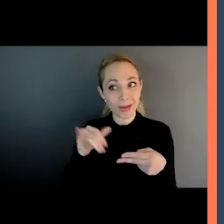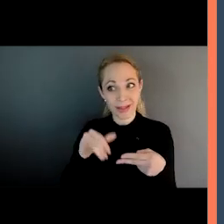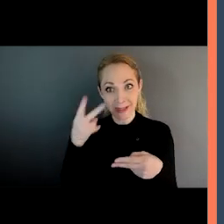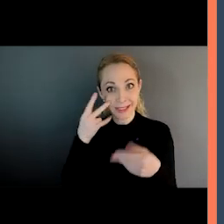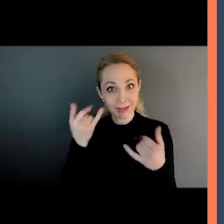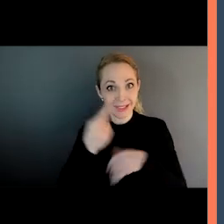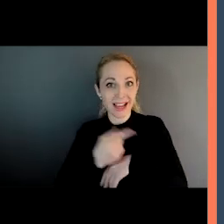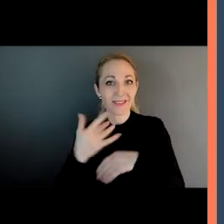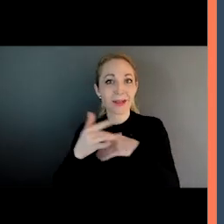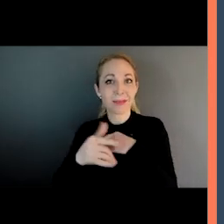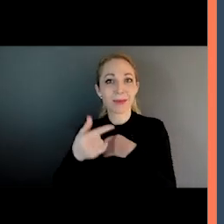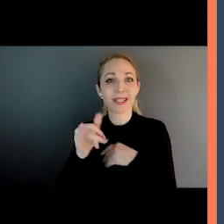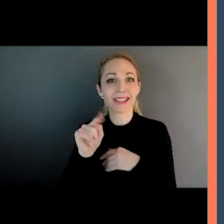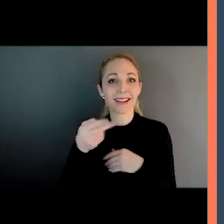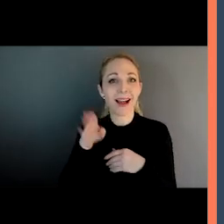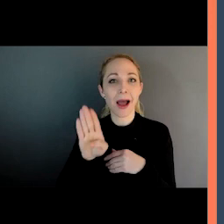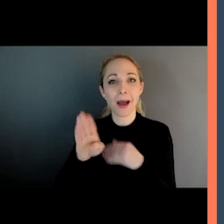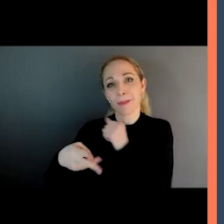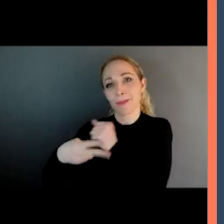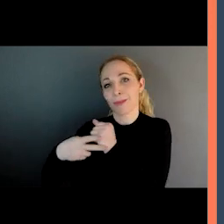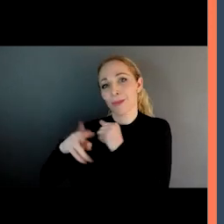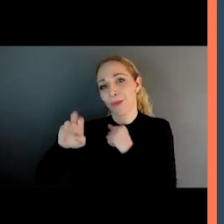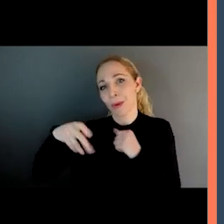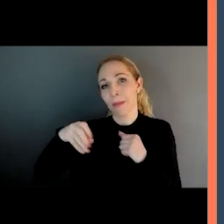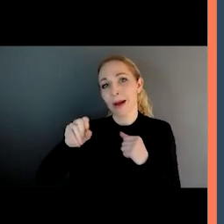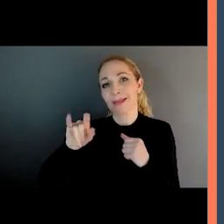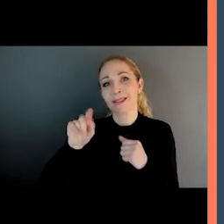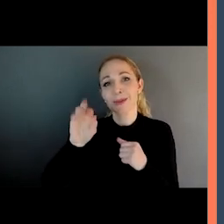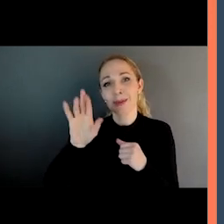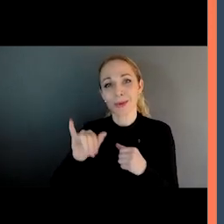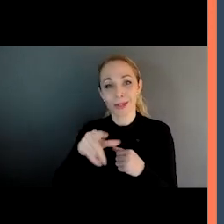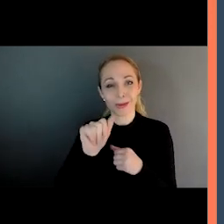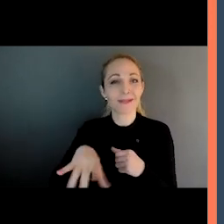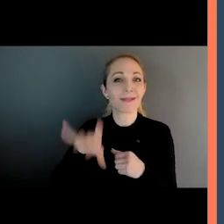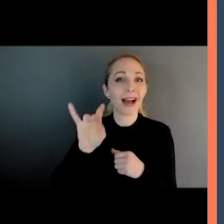IN GITHUB REPOSITORY SO LINK IS IN THAT POST.